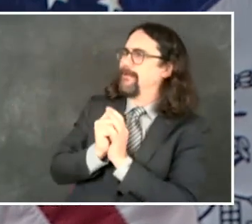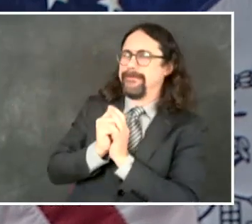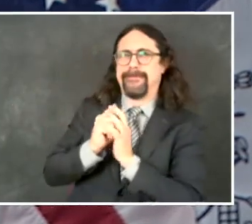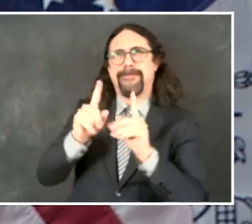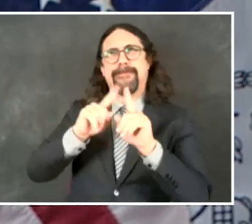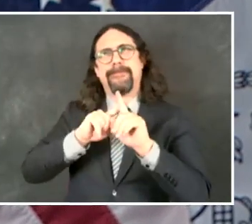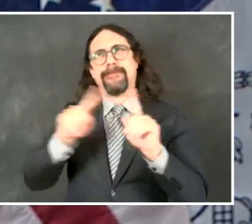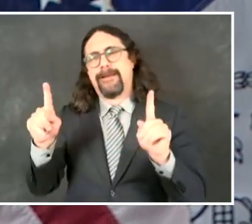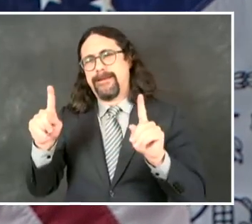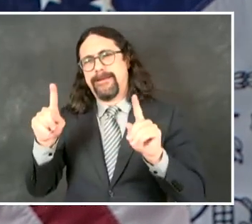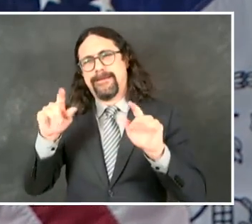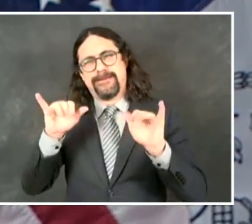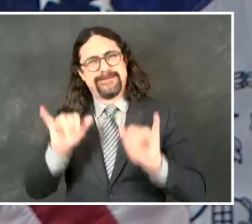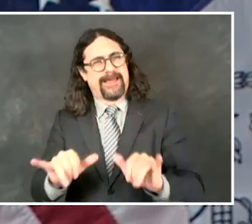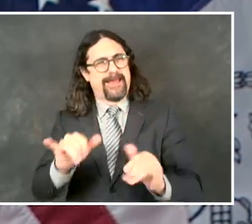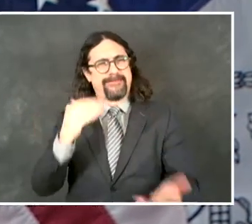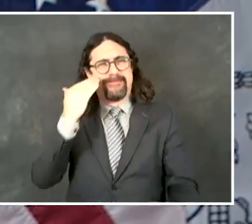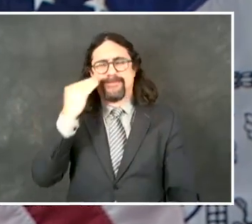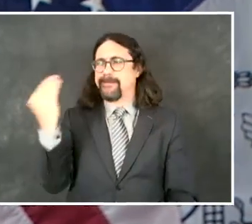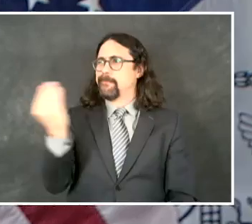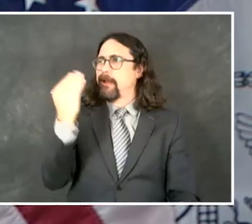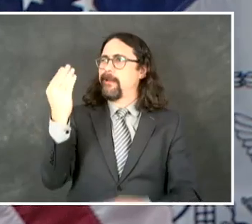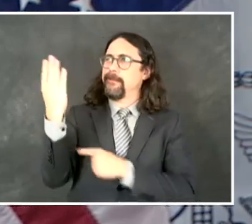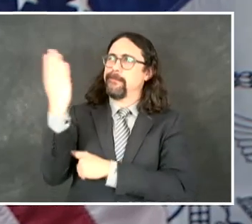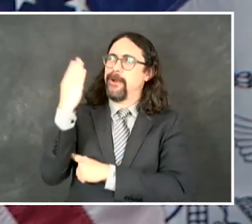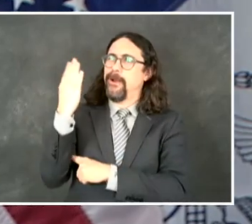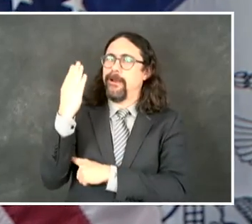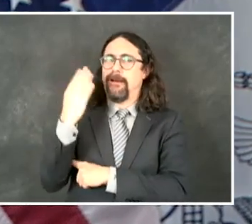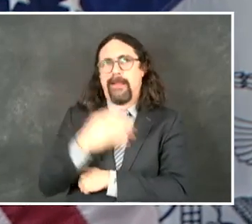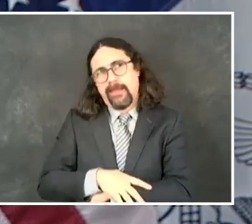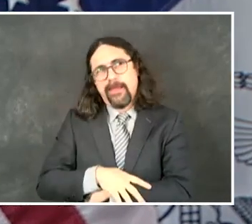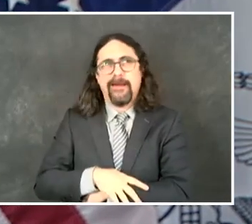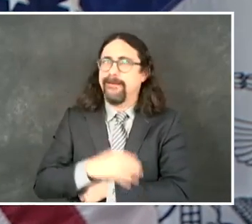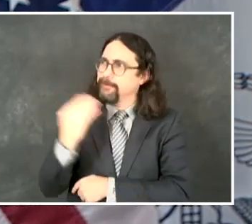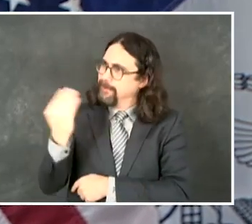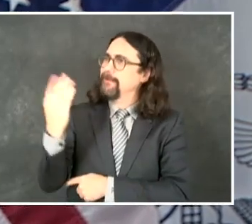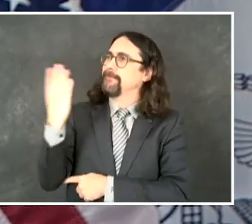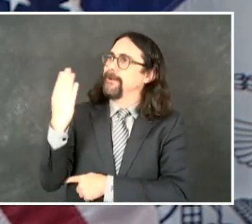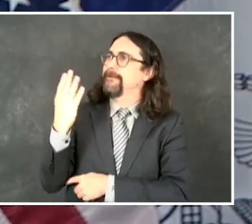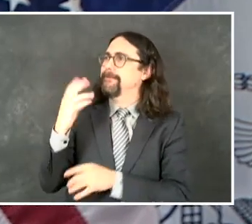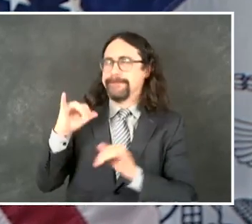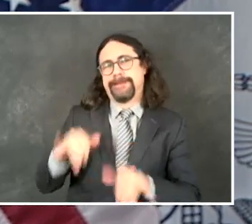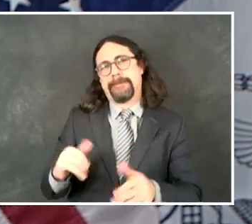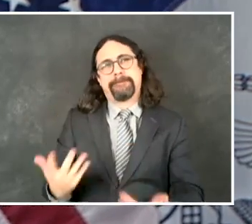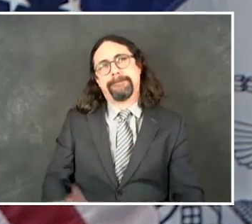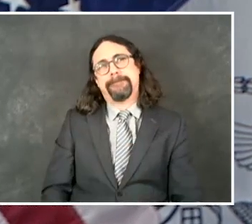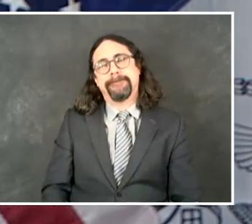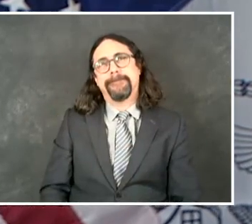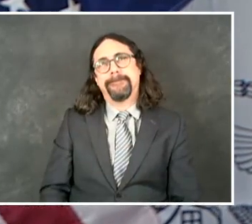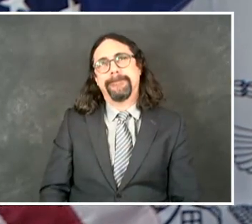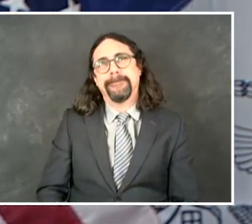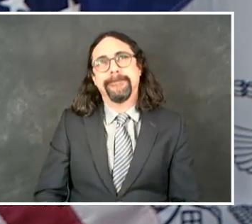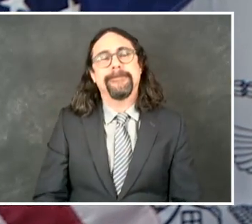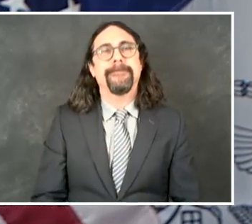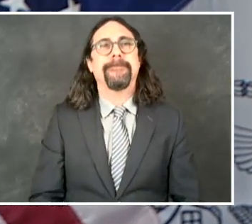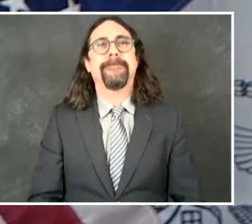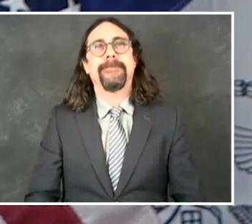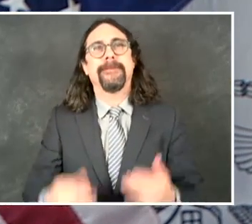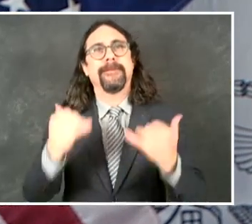ALL OF US. SOME GOOD NEWS TO START YOUR WEEK.